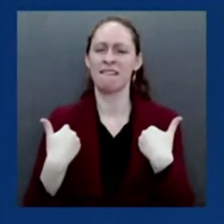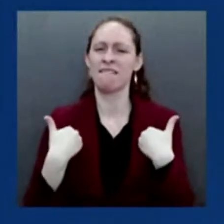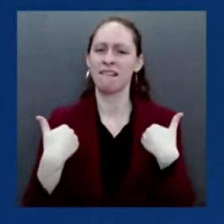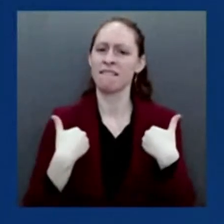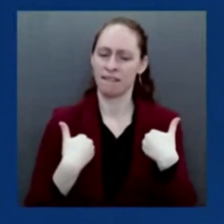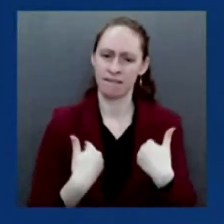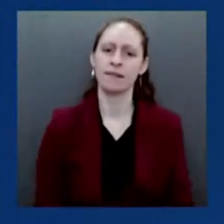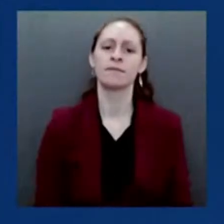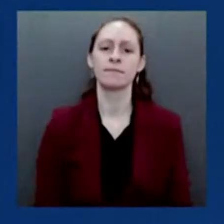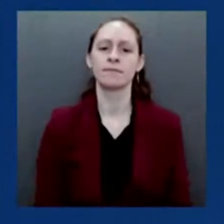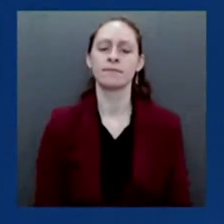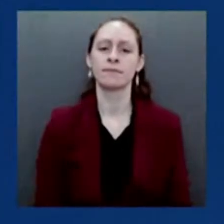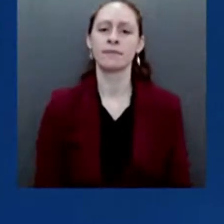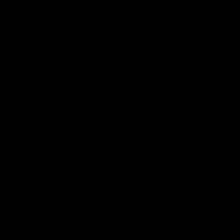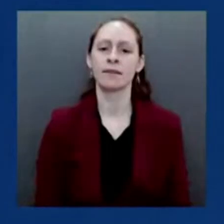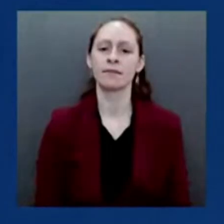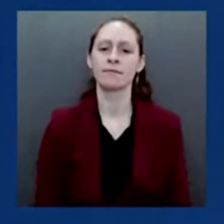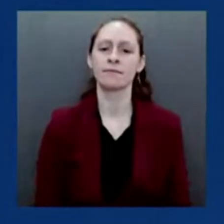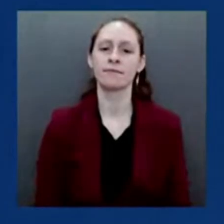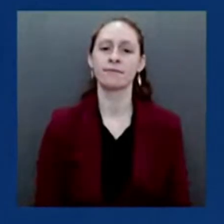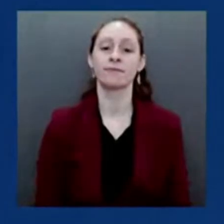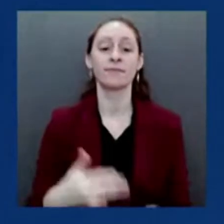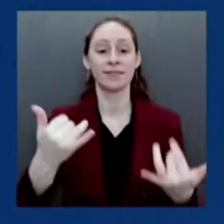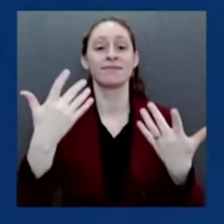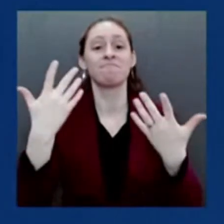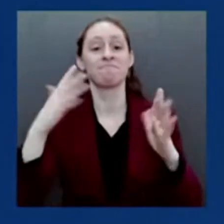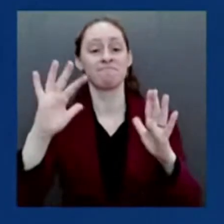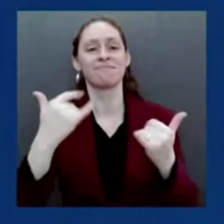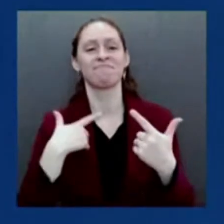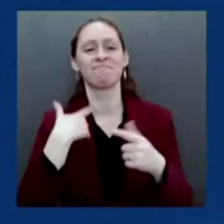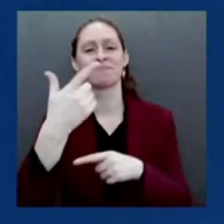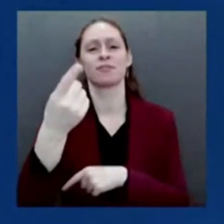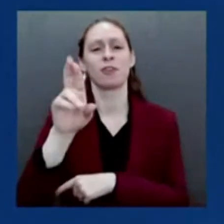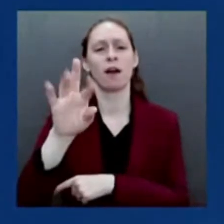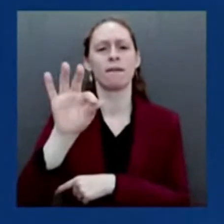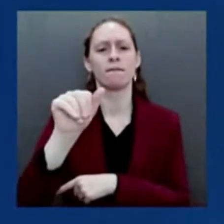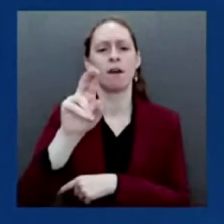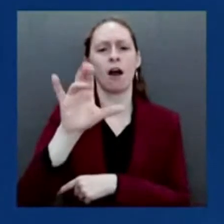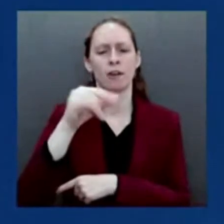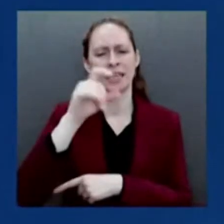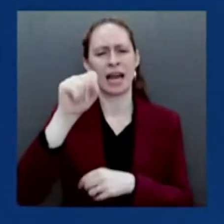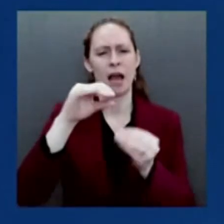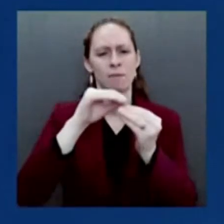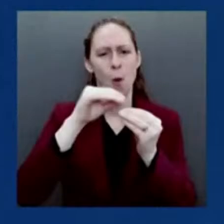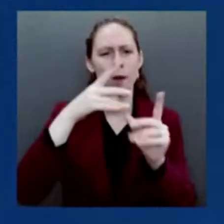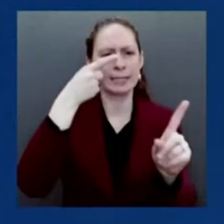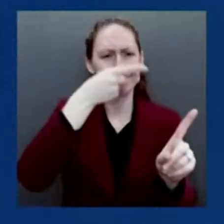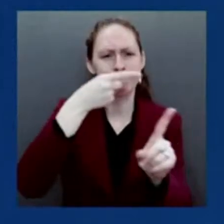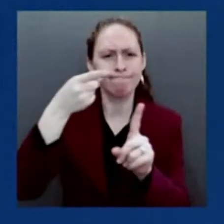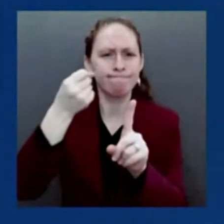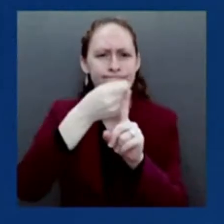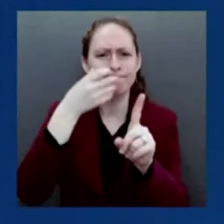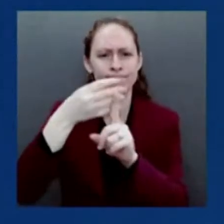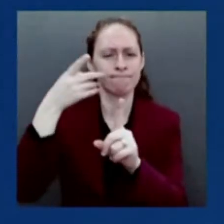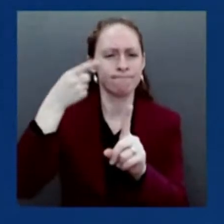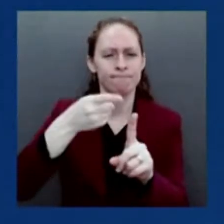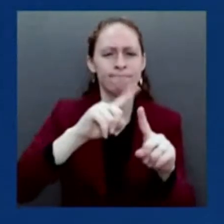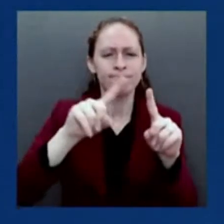EFFECTIVE TREATMENTS AVAILABLE IN JANUARY ALONE. WITH THAT, LET'S TURN IT OVER TO DR. ANTHONY FAUCHI TO TALK